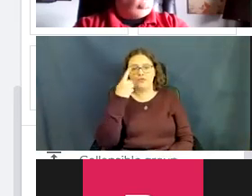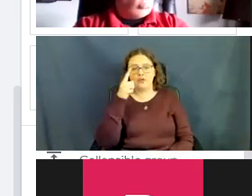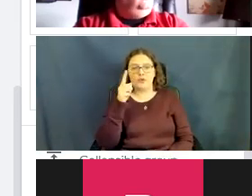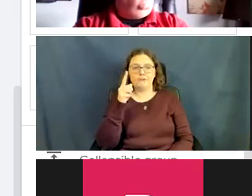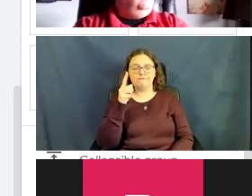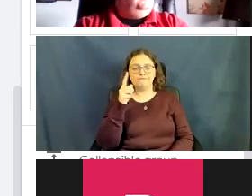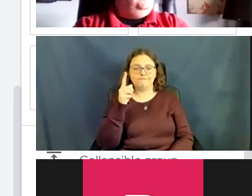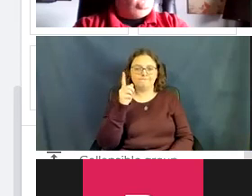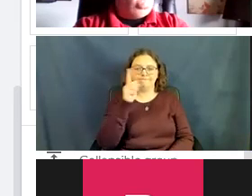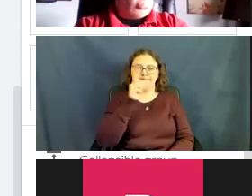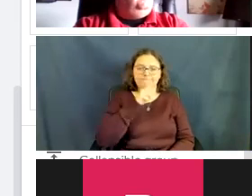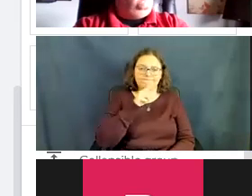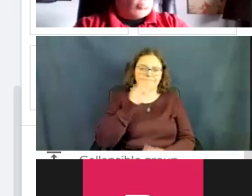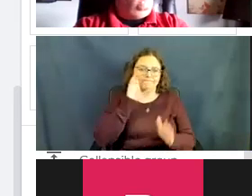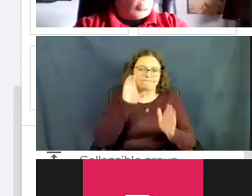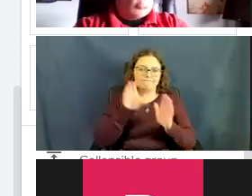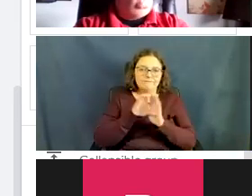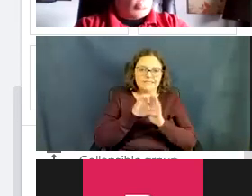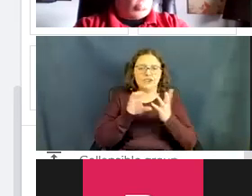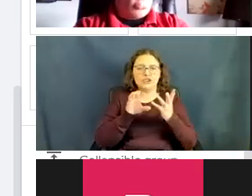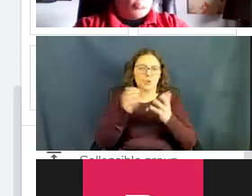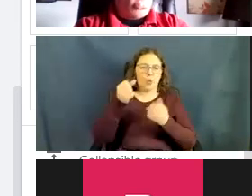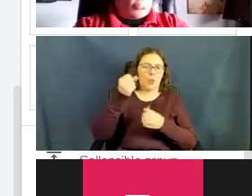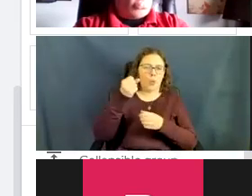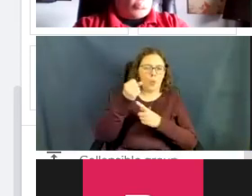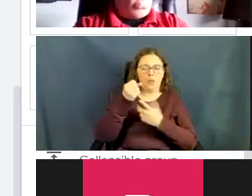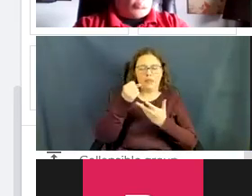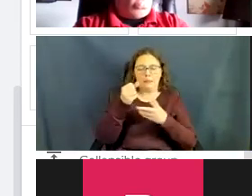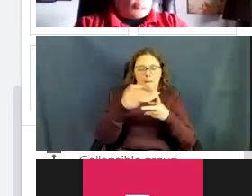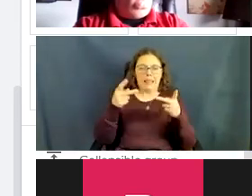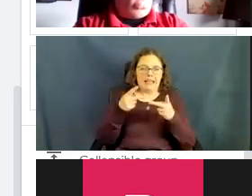to the homepage or wherever you need to go meaning if it is about me it will take you